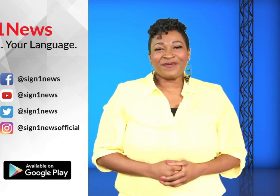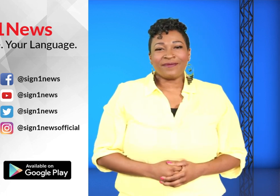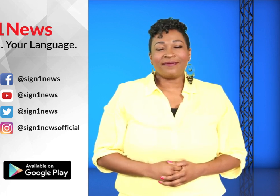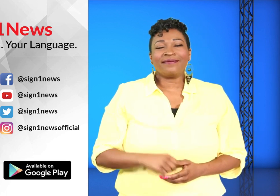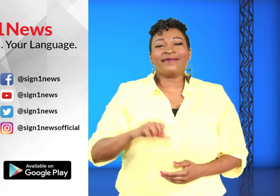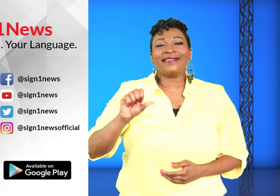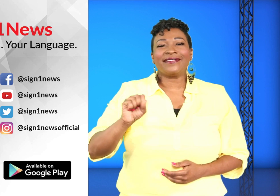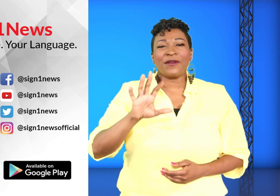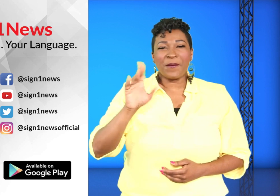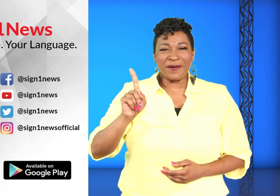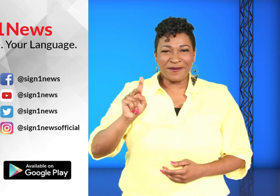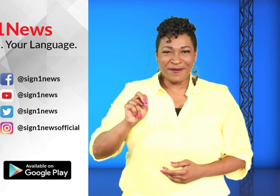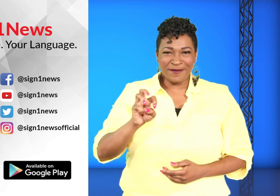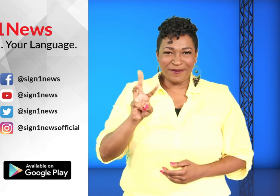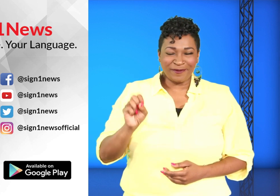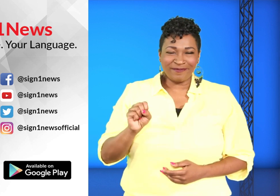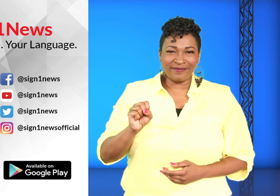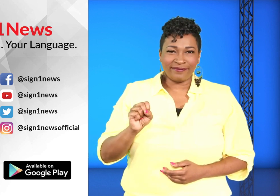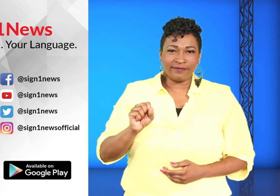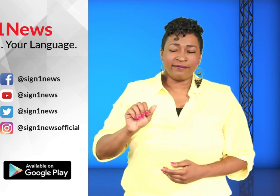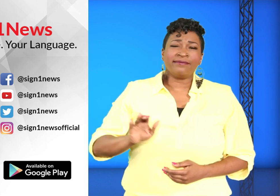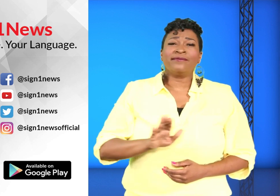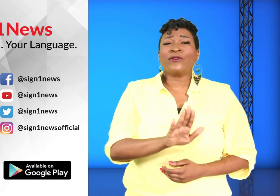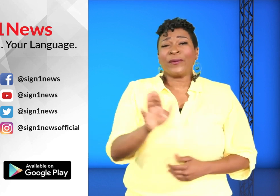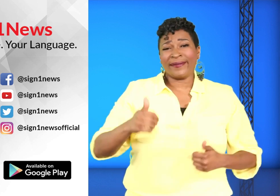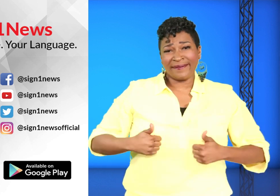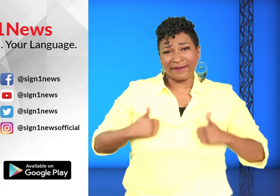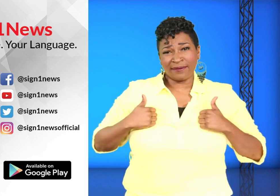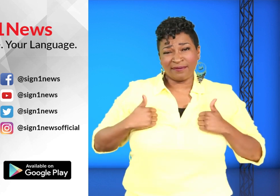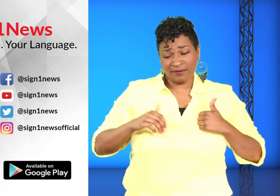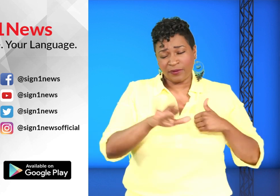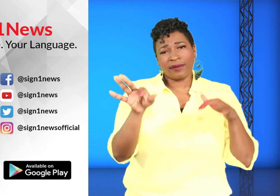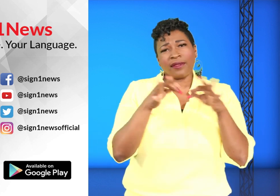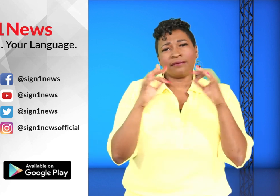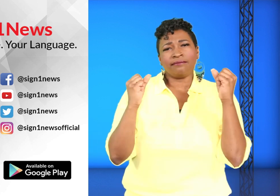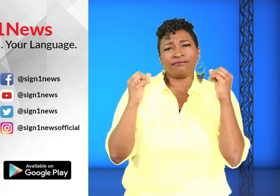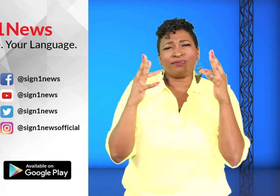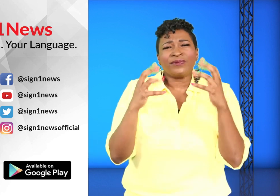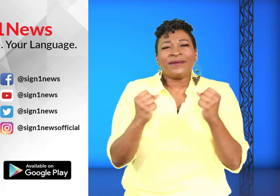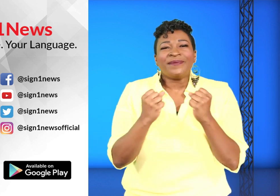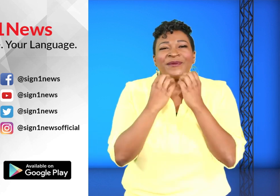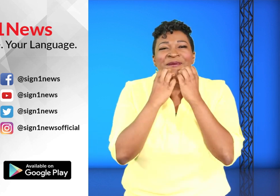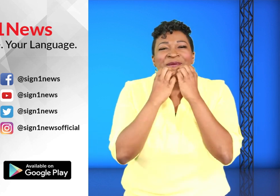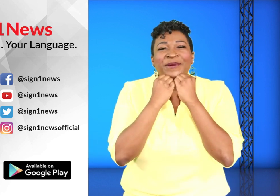Sign1News. Your life. Your language.